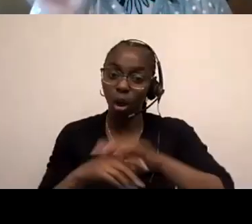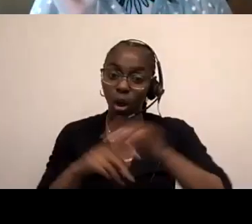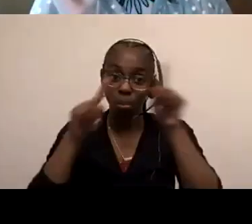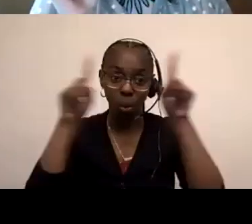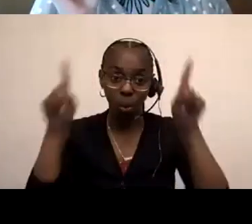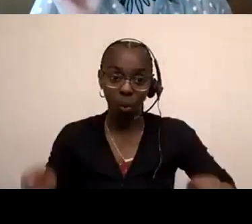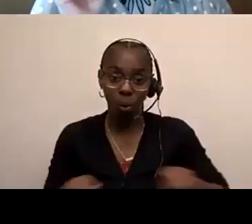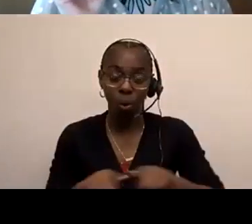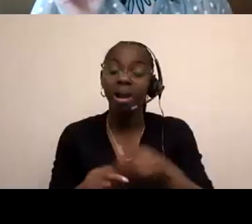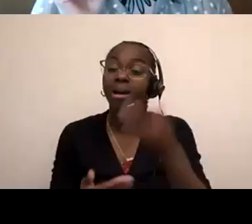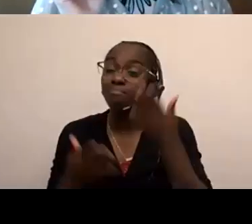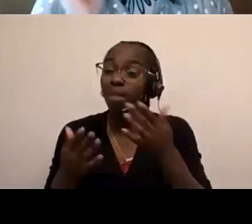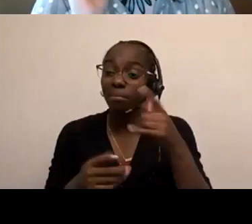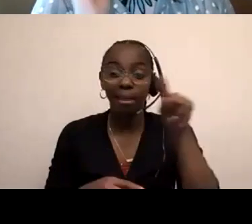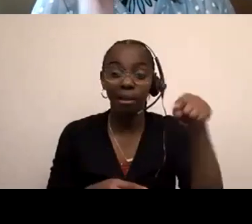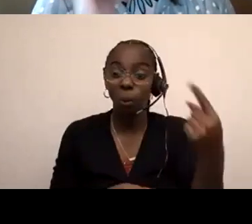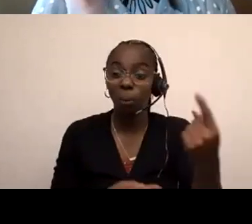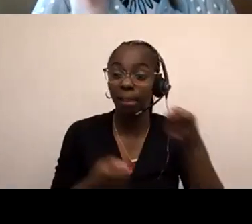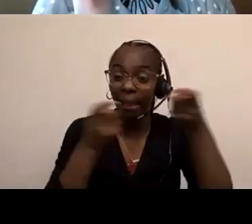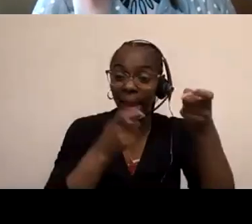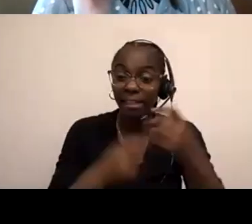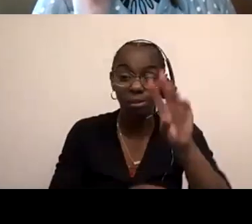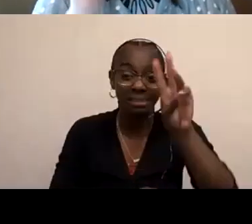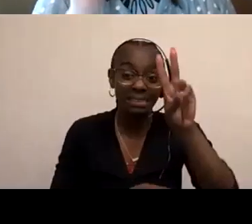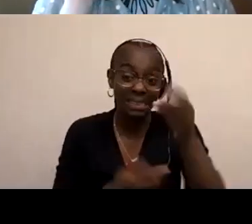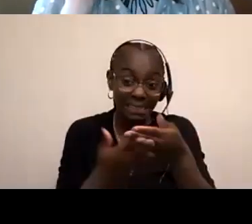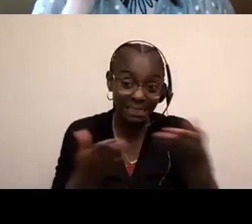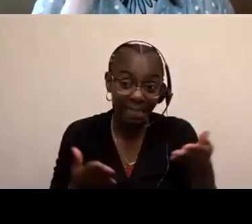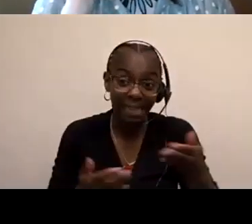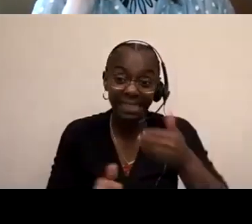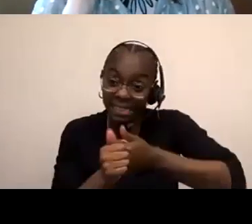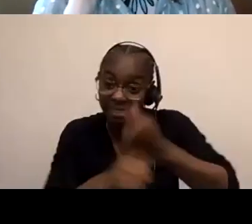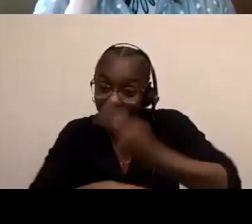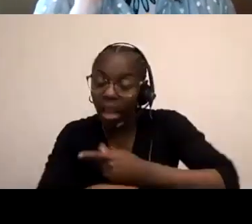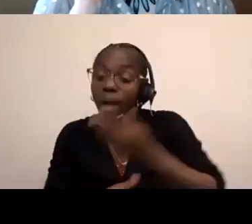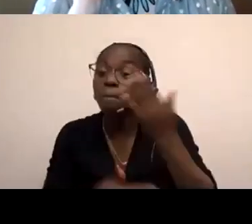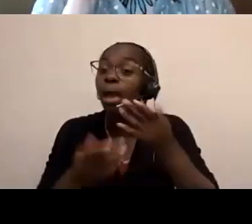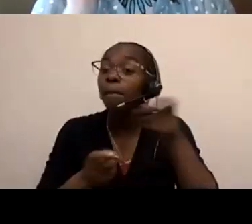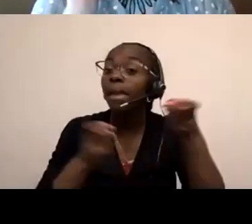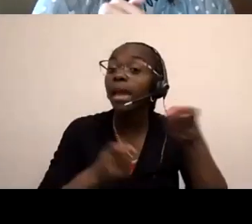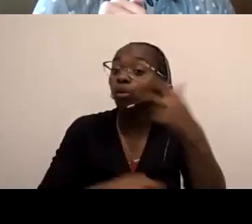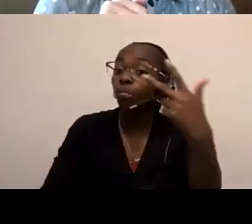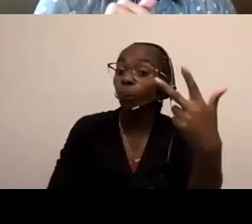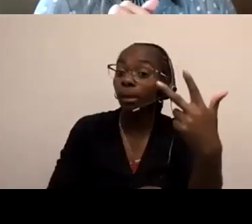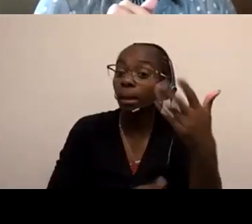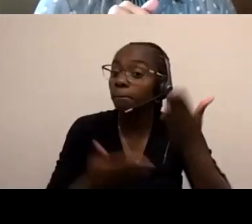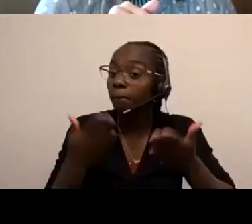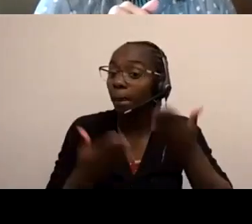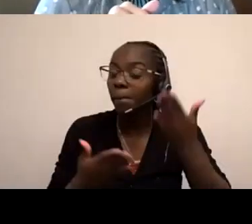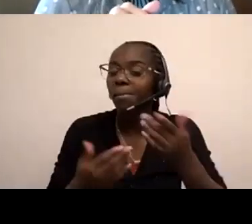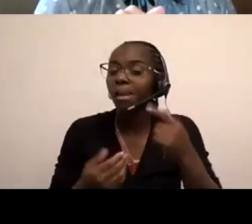CAN ONLY HANDLE SIX THINGS OR THREE THINGS A DAY OR MAYBE THEY CAN HANDLE ALL 15. YOU